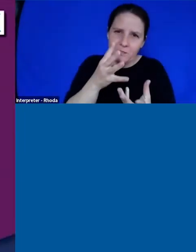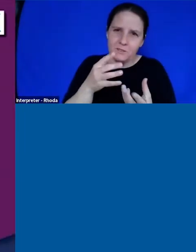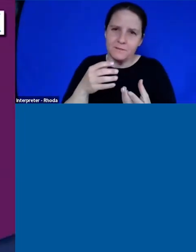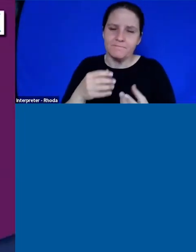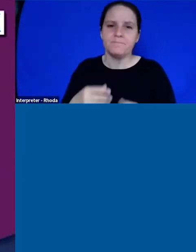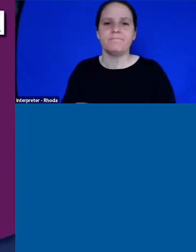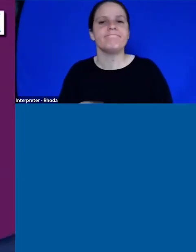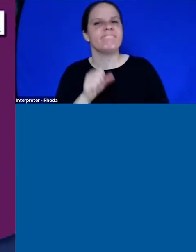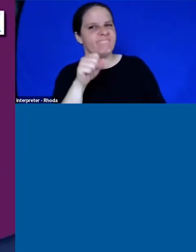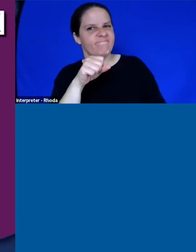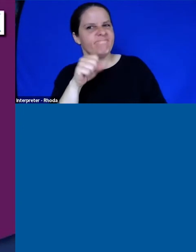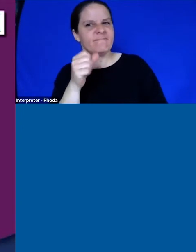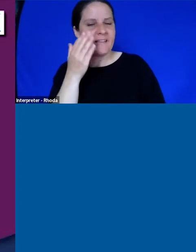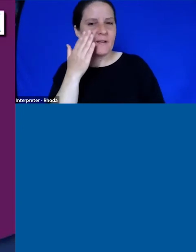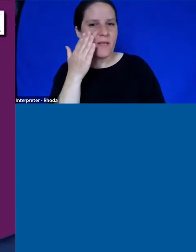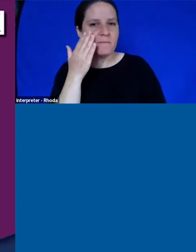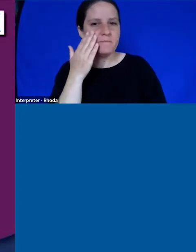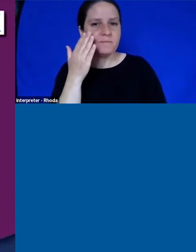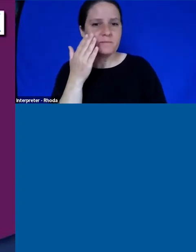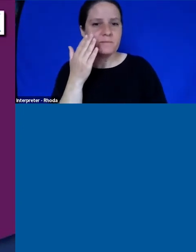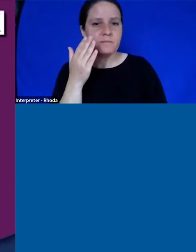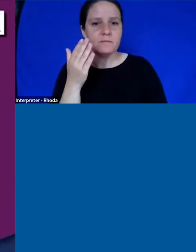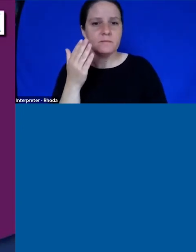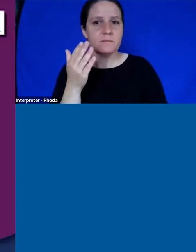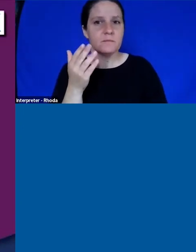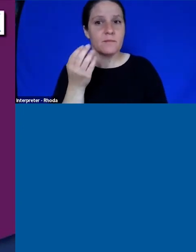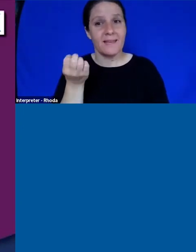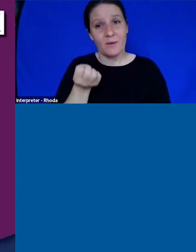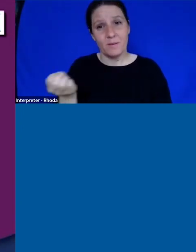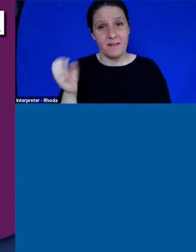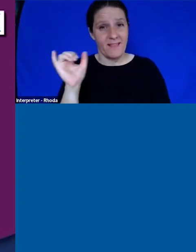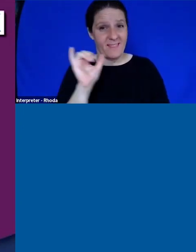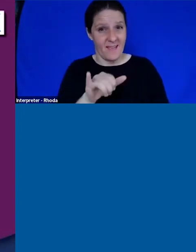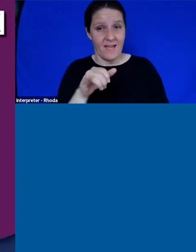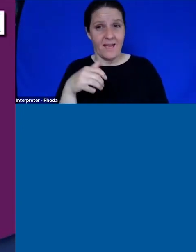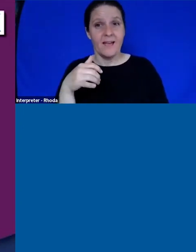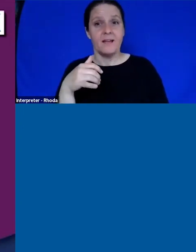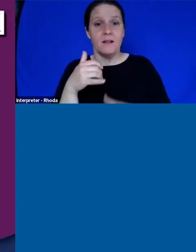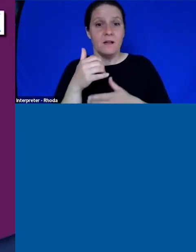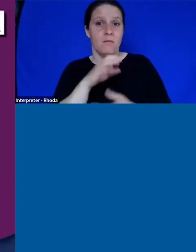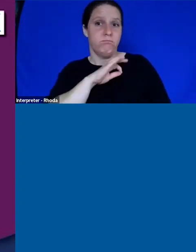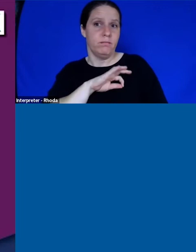Yeah, I know that devices like that have kind of been a game changer for a lot of people, but they're still only as good